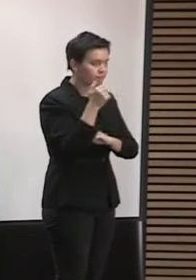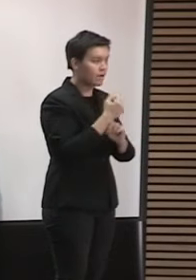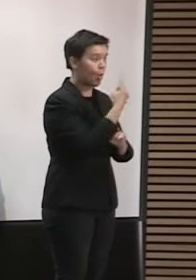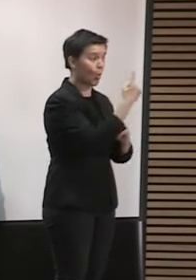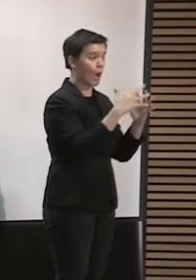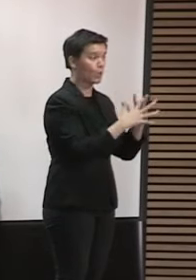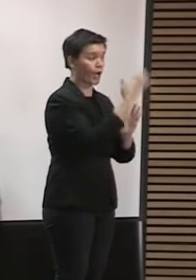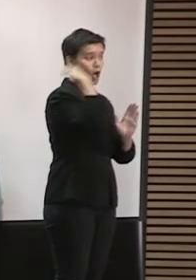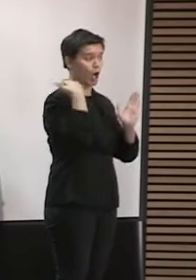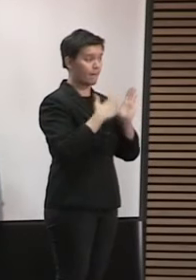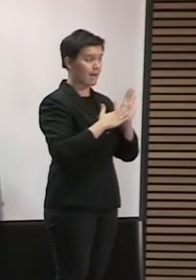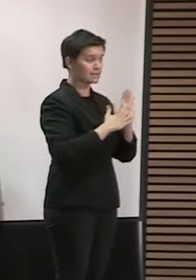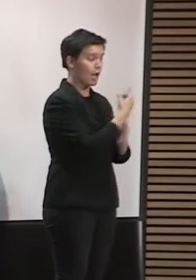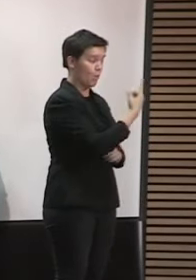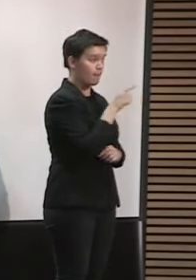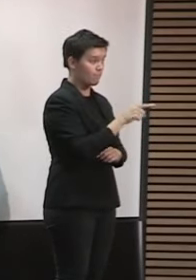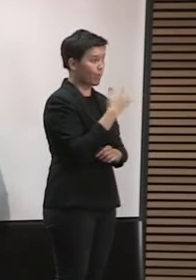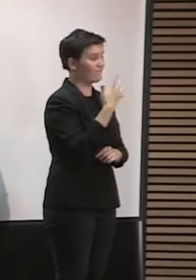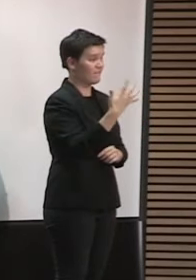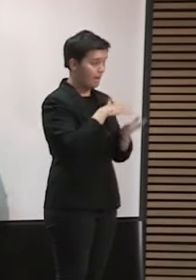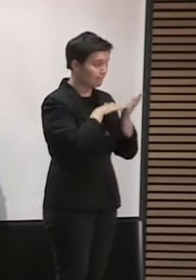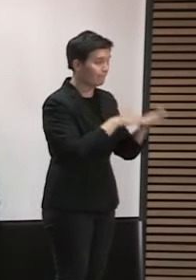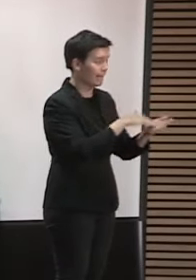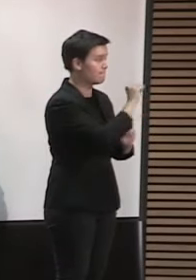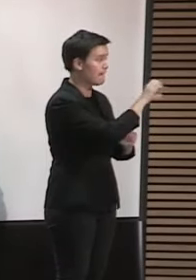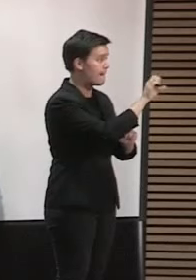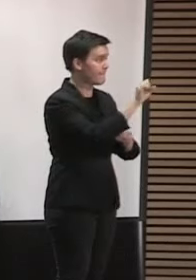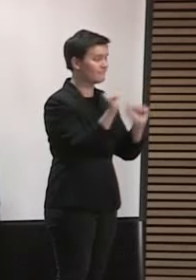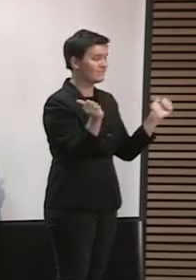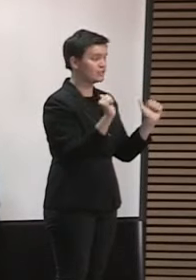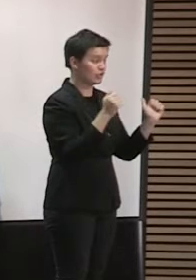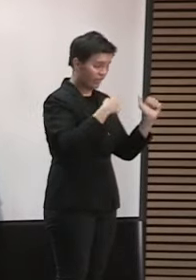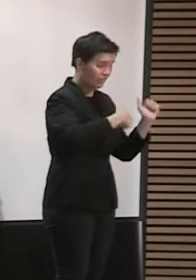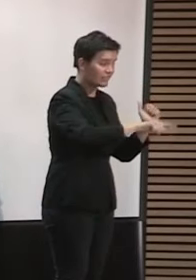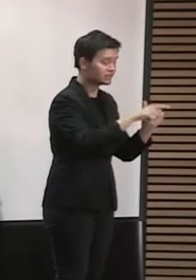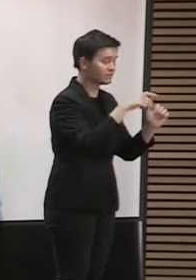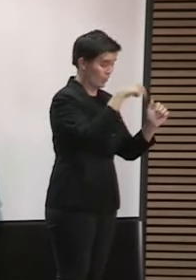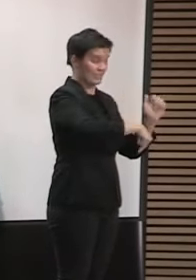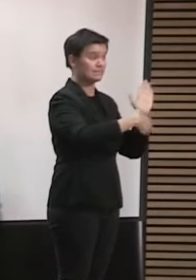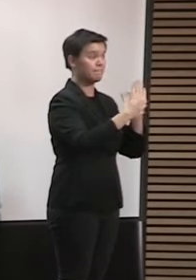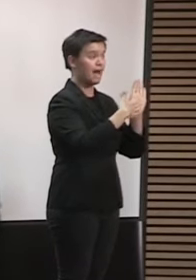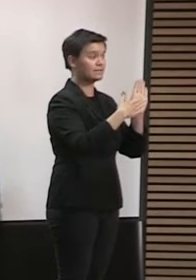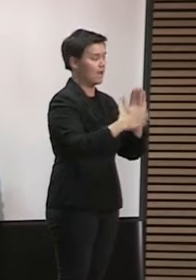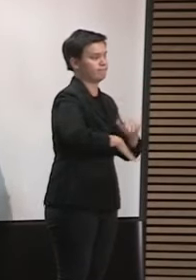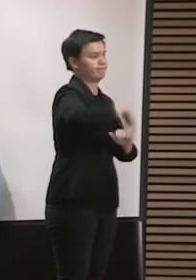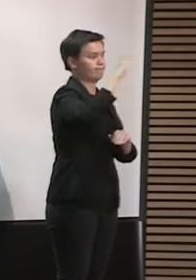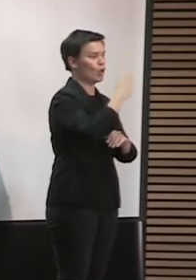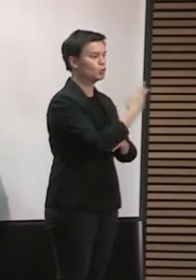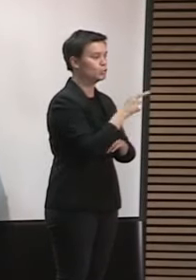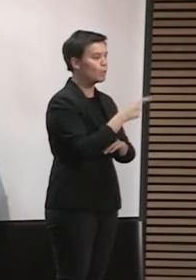getting everything functioning at Level 2.5 for Auckland and keeping it functioning at Level 2 for the rest of the country and then, of course,